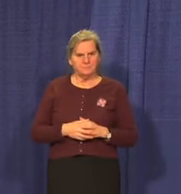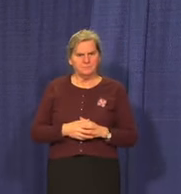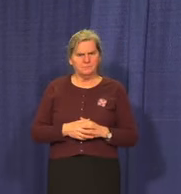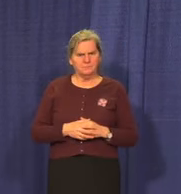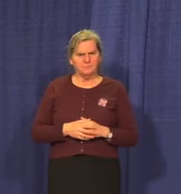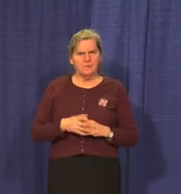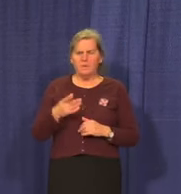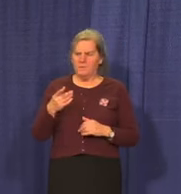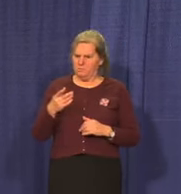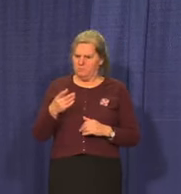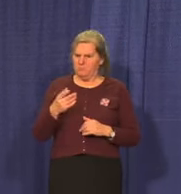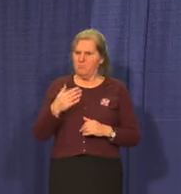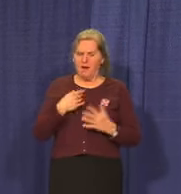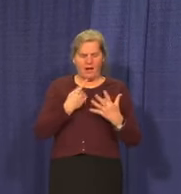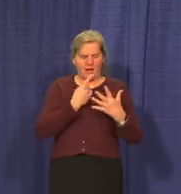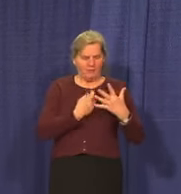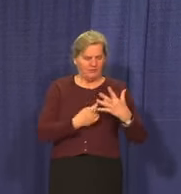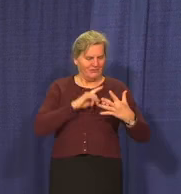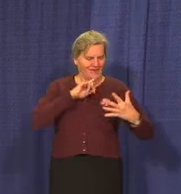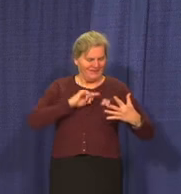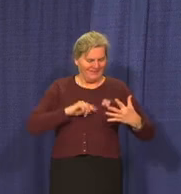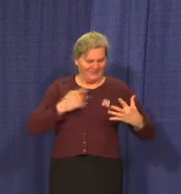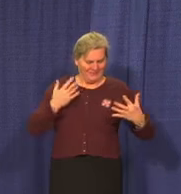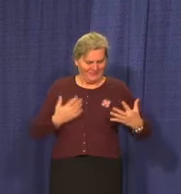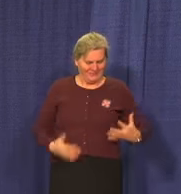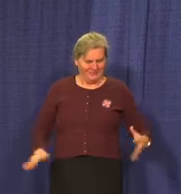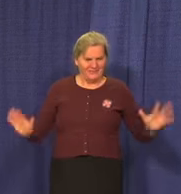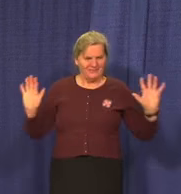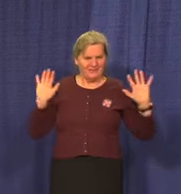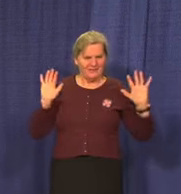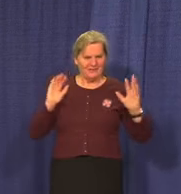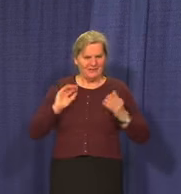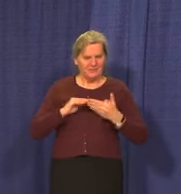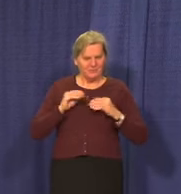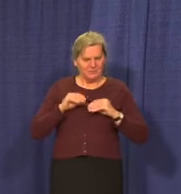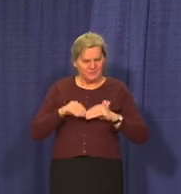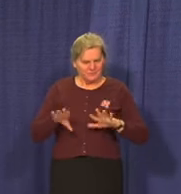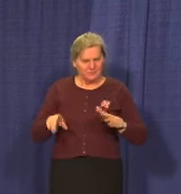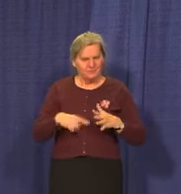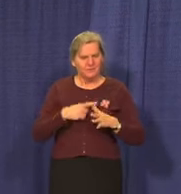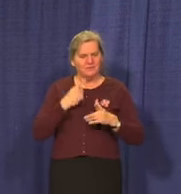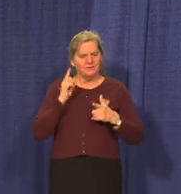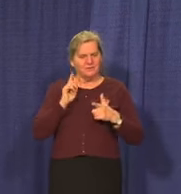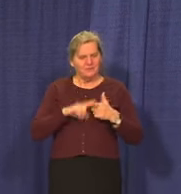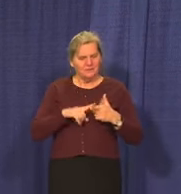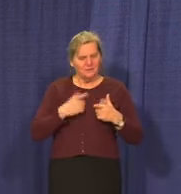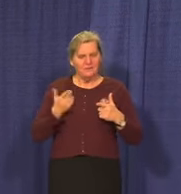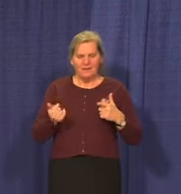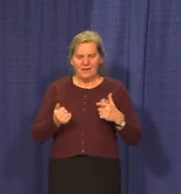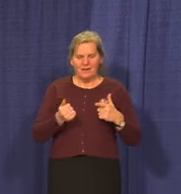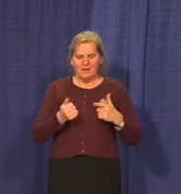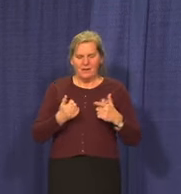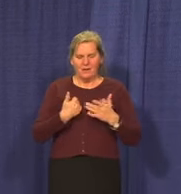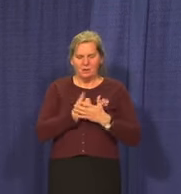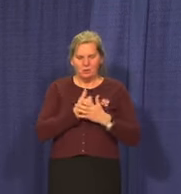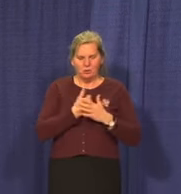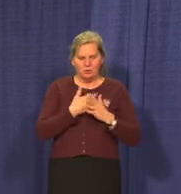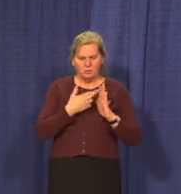QUESTIONS ABOUT COMMUNITY SPREAD IN THE EXTENT OF THESE NEW REGULATIONS. BUT I DID WONDER, YOU MENTIONED